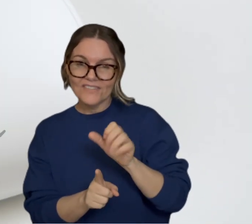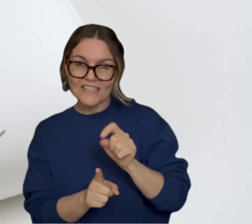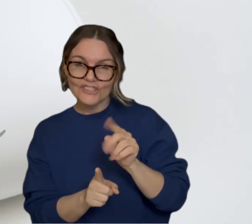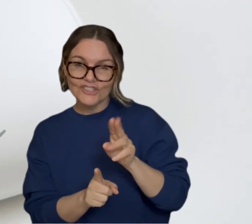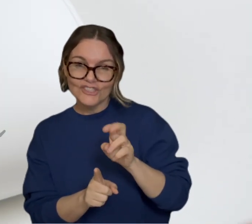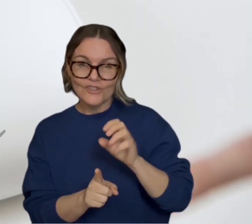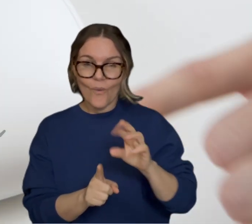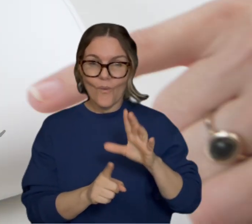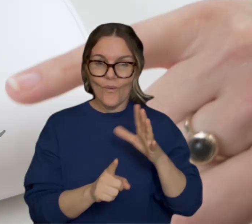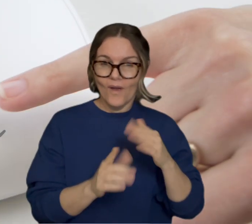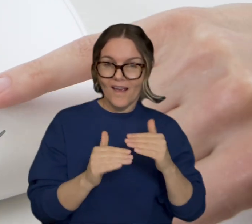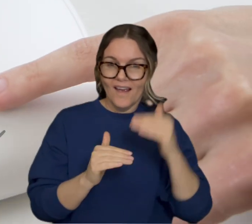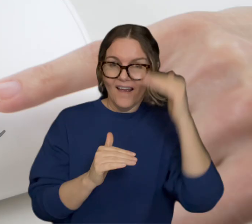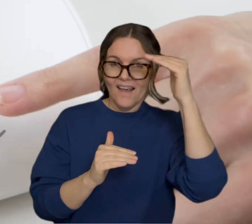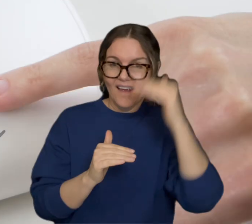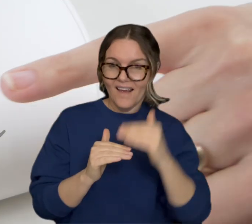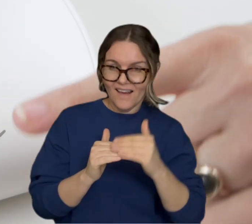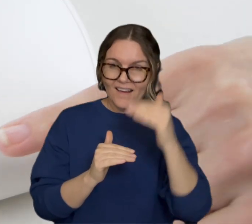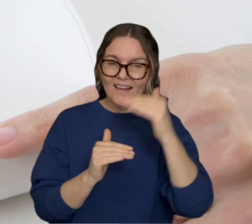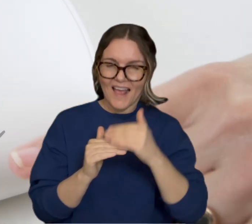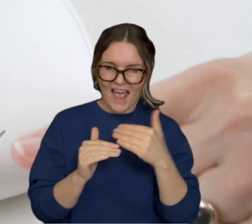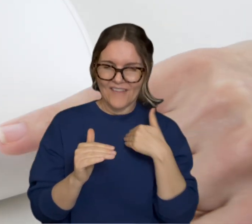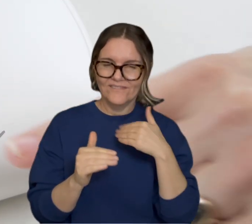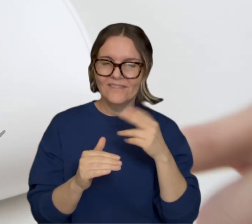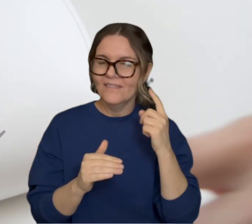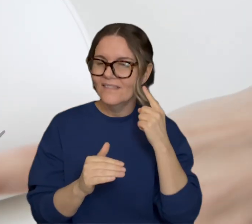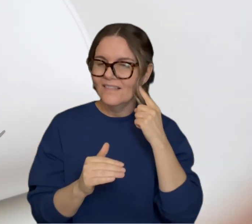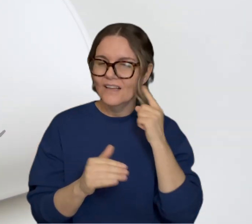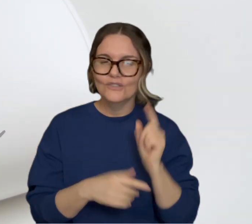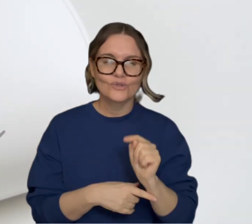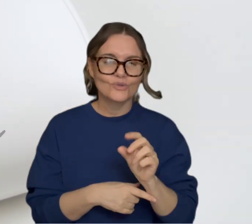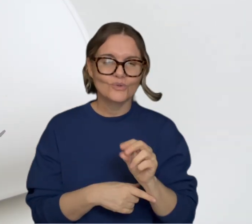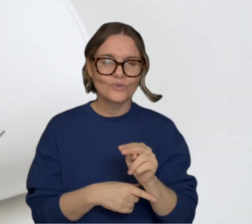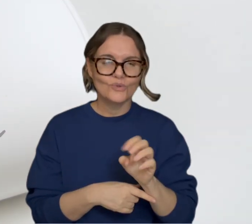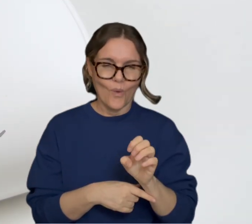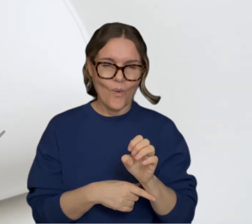mute the buttons so every time you change your suction strength or you change a feature on here